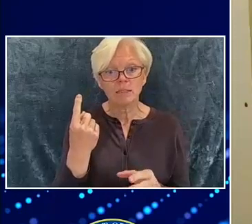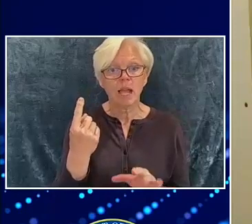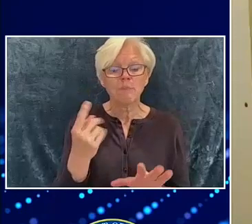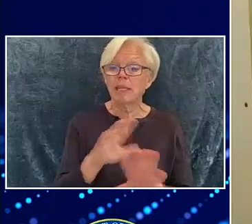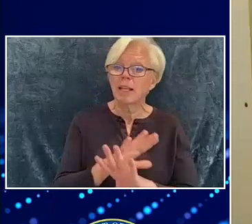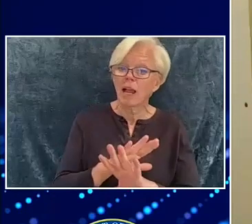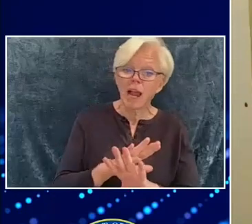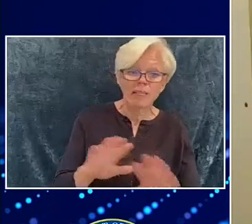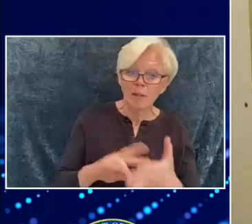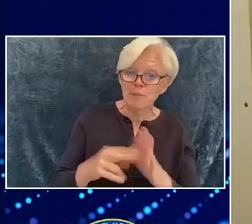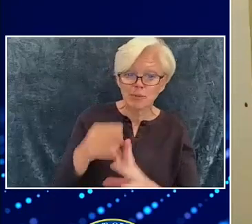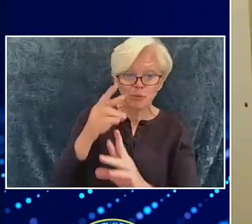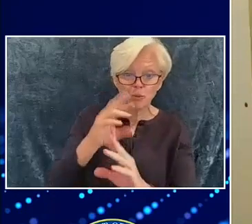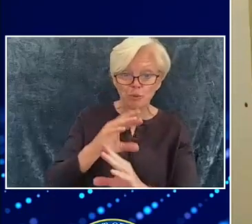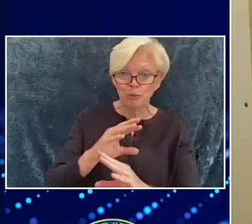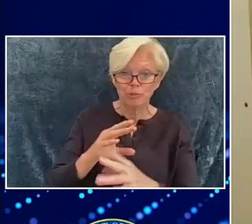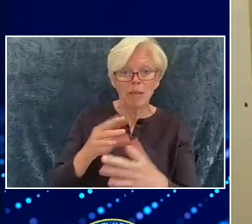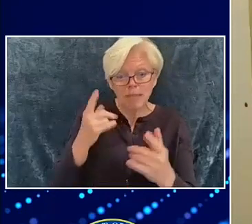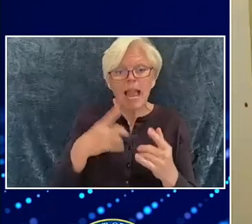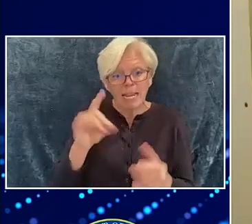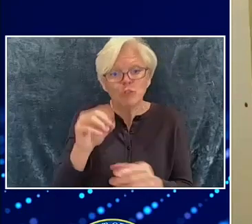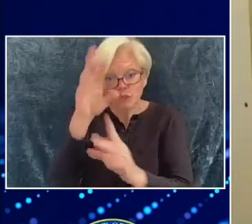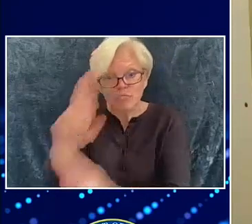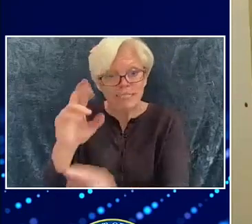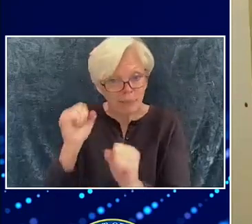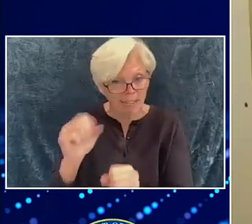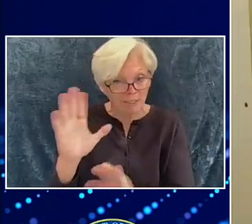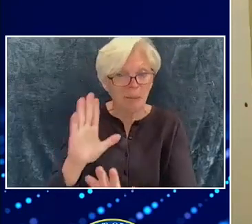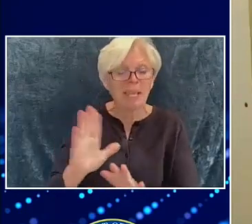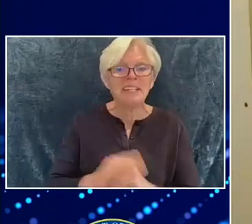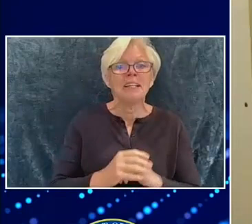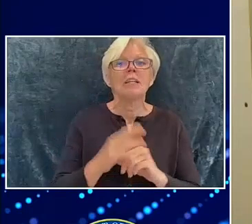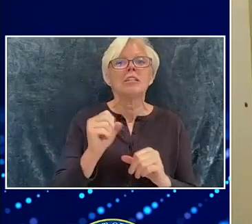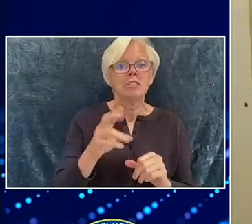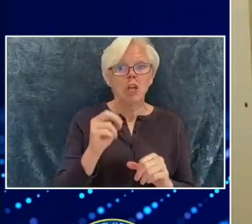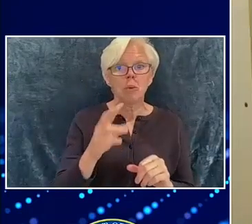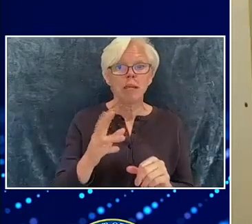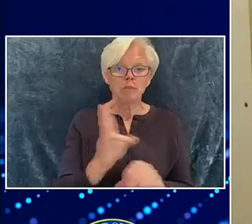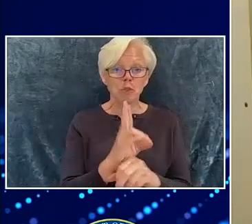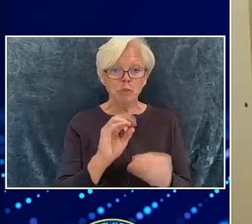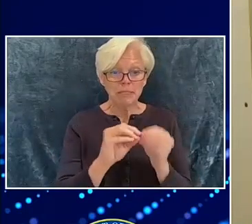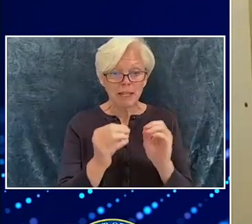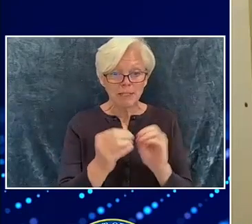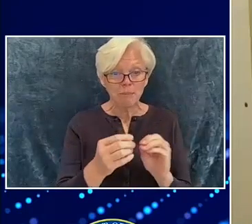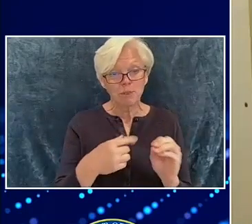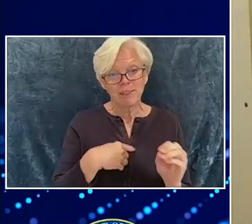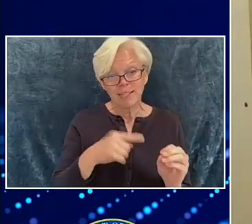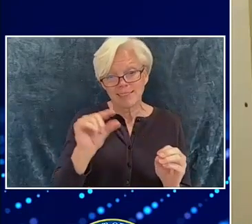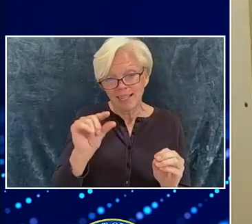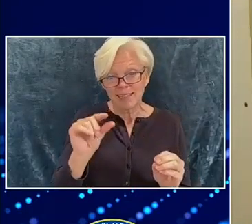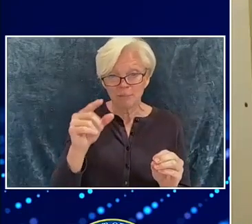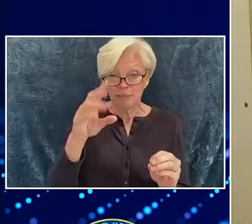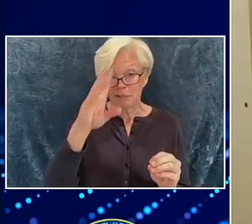But I think if you're going to use a number which feels a bit arbitrary, there are better ways to use it.